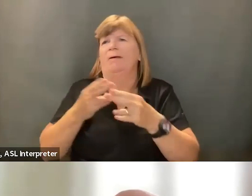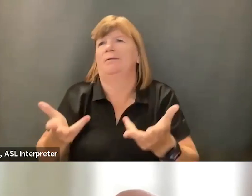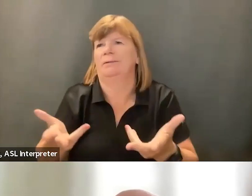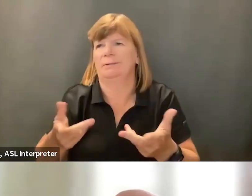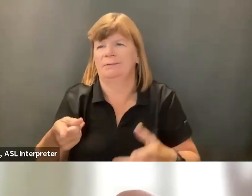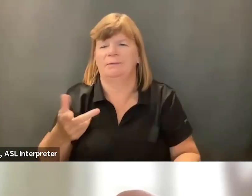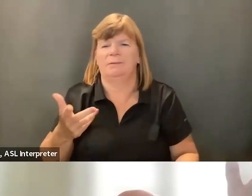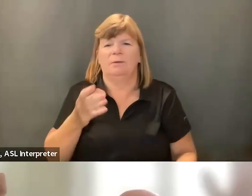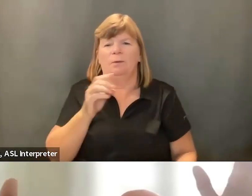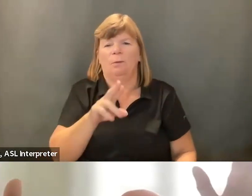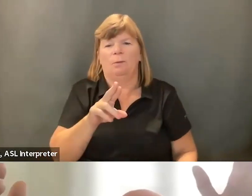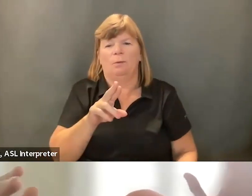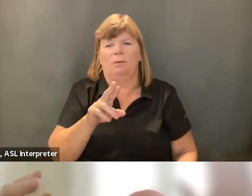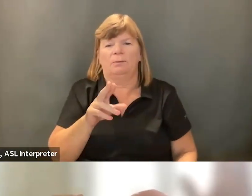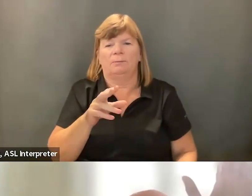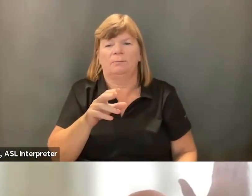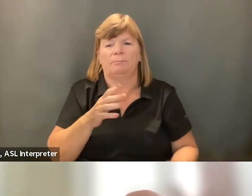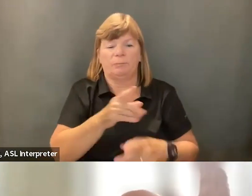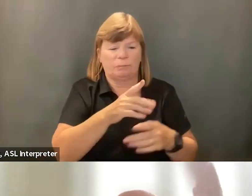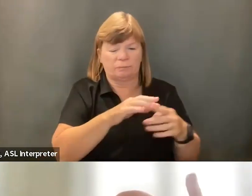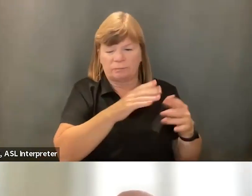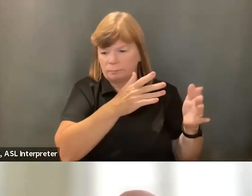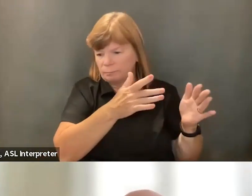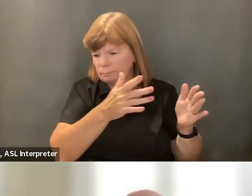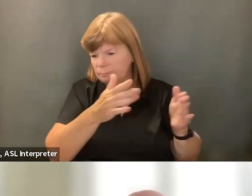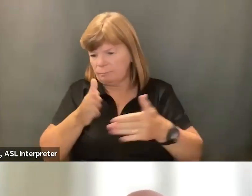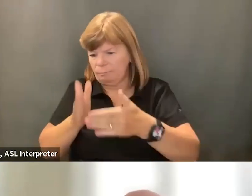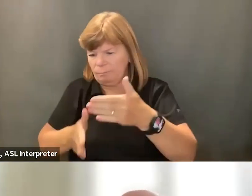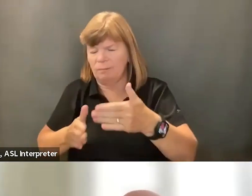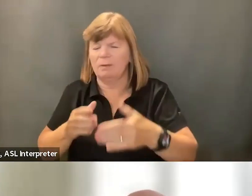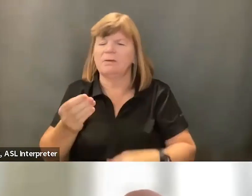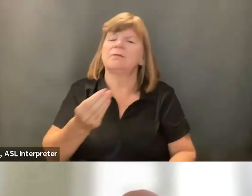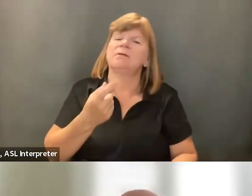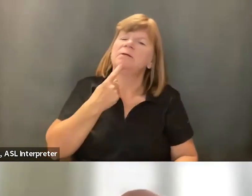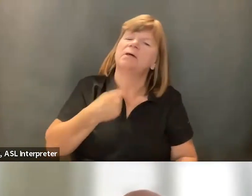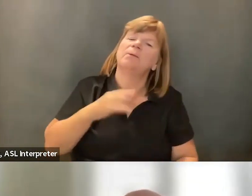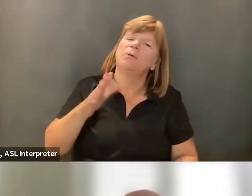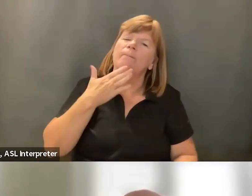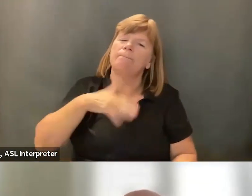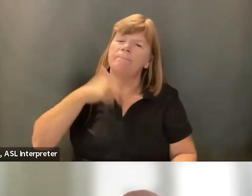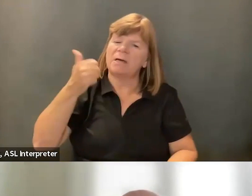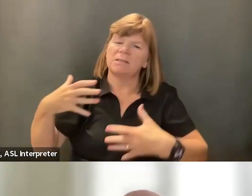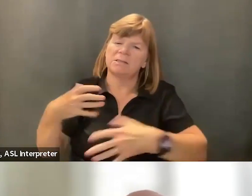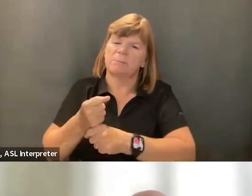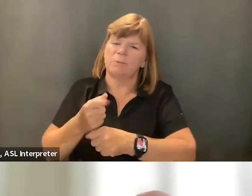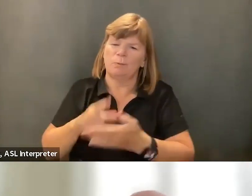or you get to the end and you know give me your best summary of of what you just learned that'll